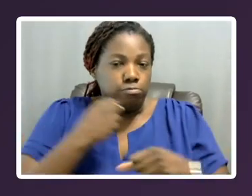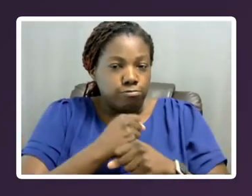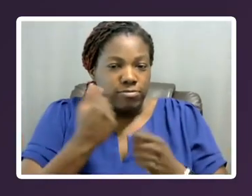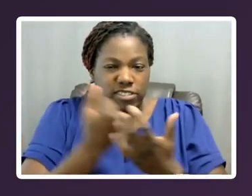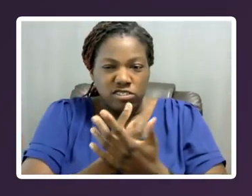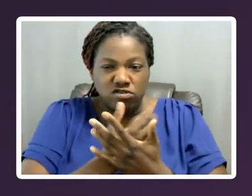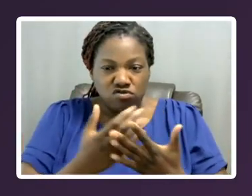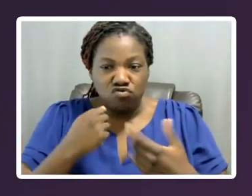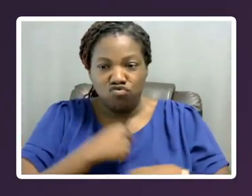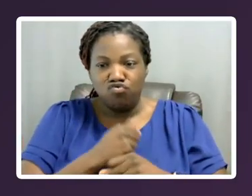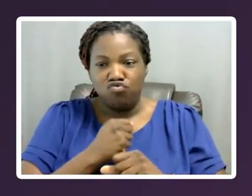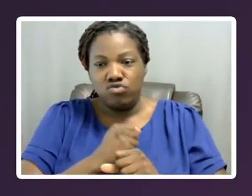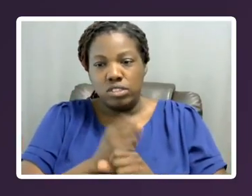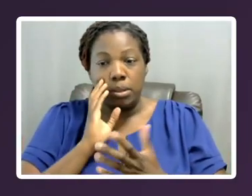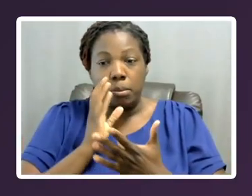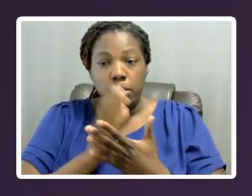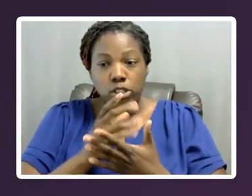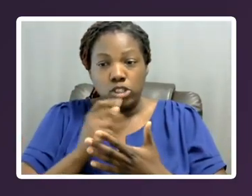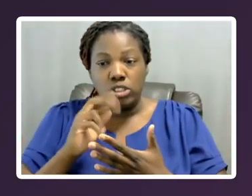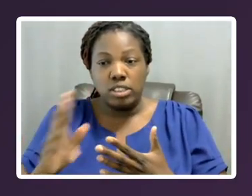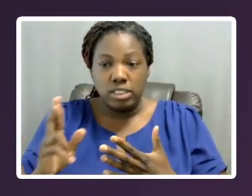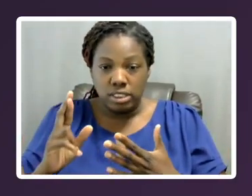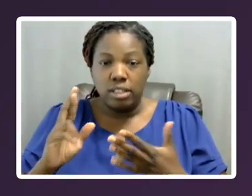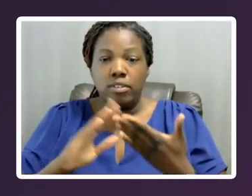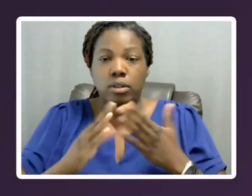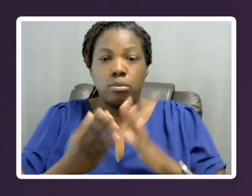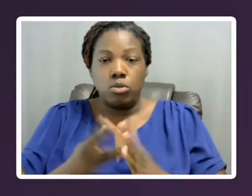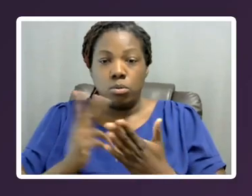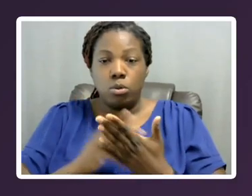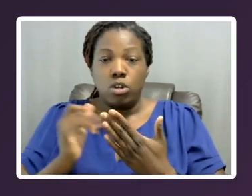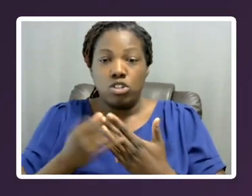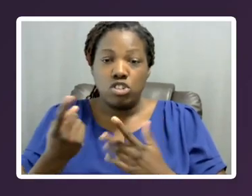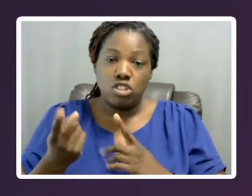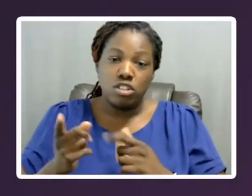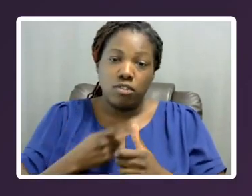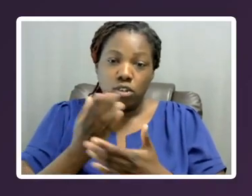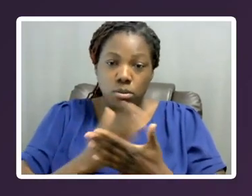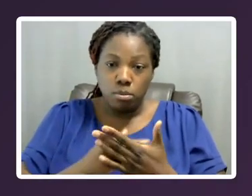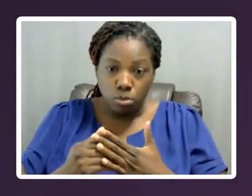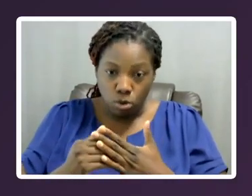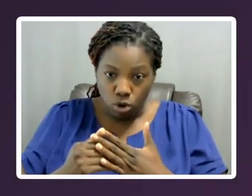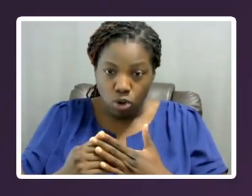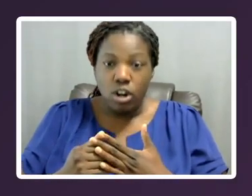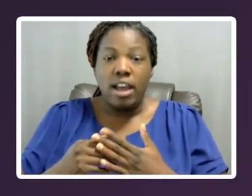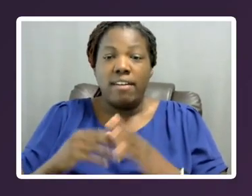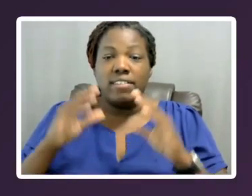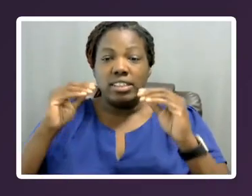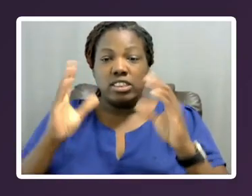Community Project the first phase involved holding teacher workshops both in-person